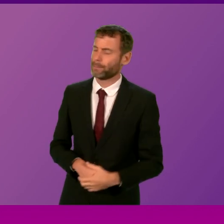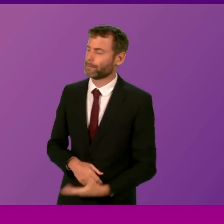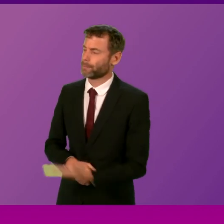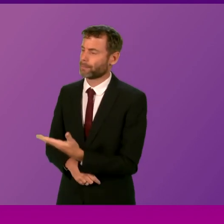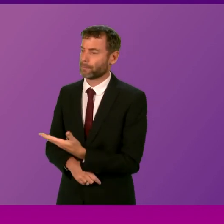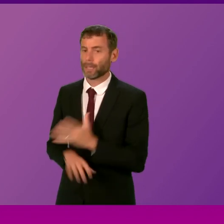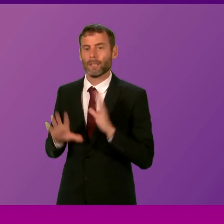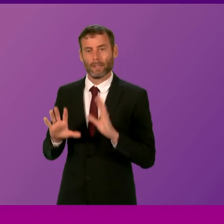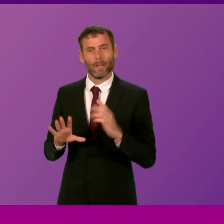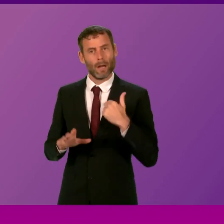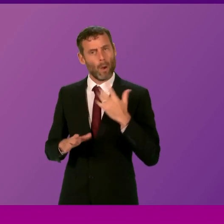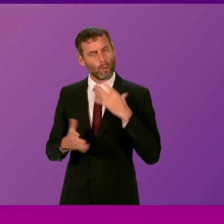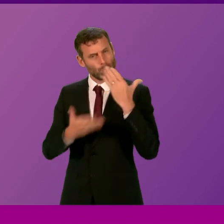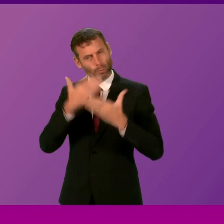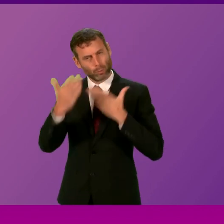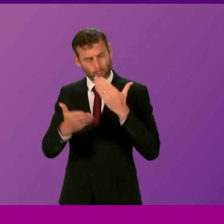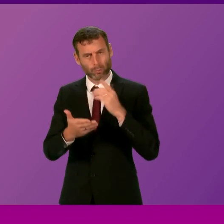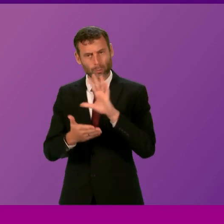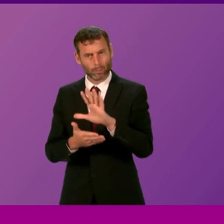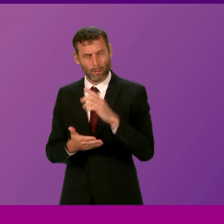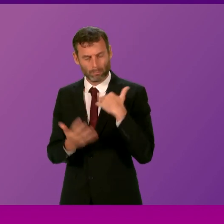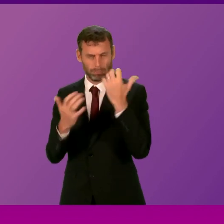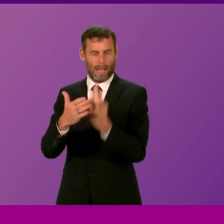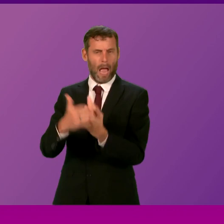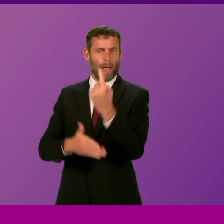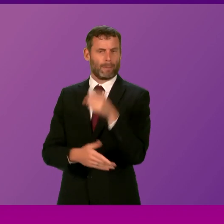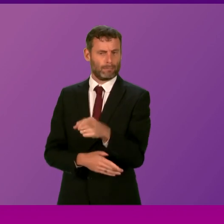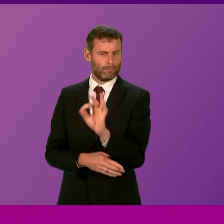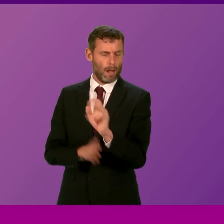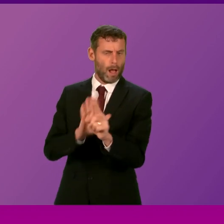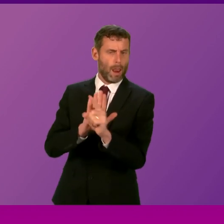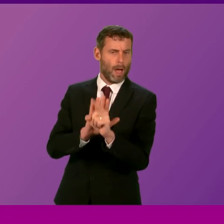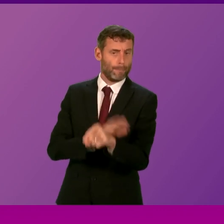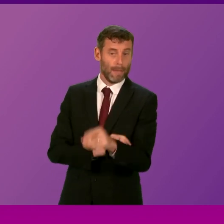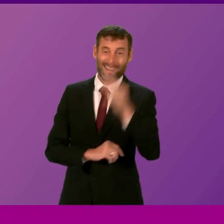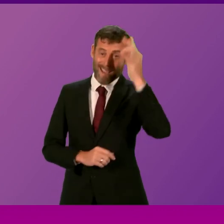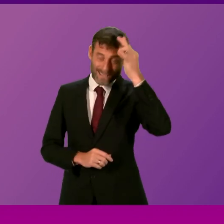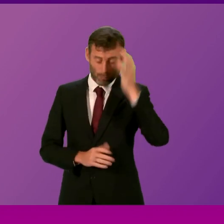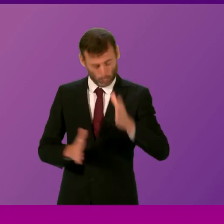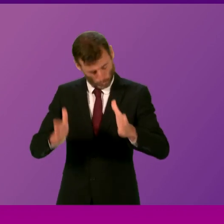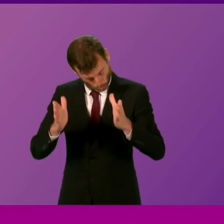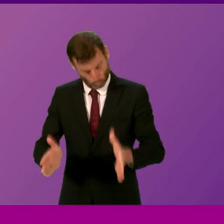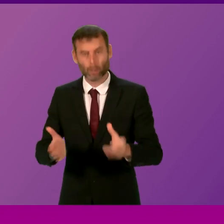I am concerned to hear about that. Of course, councils absolutely should be making sure that